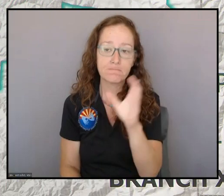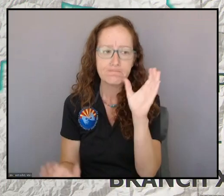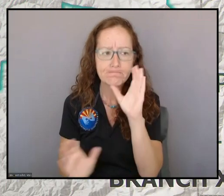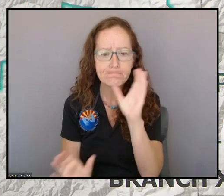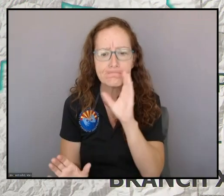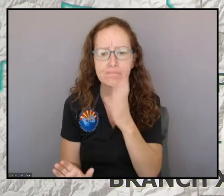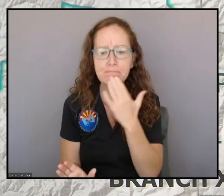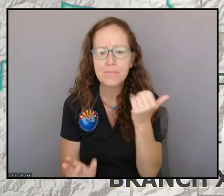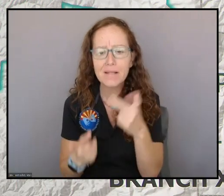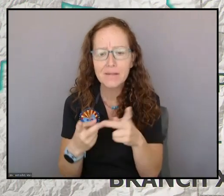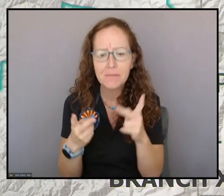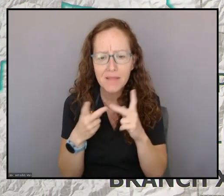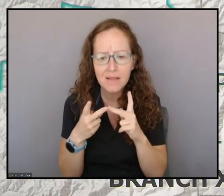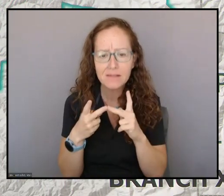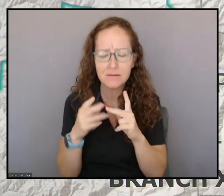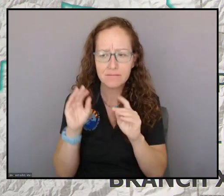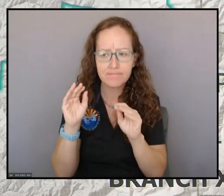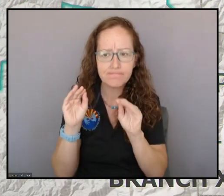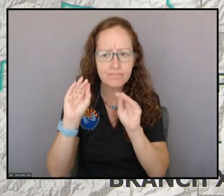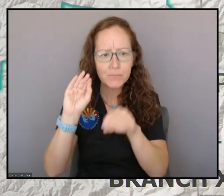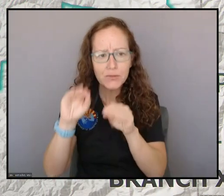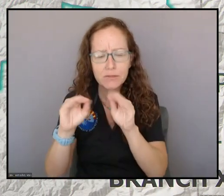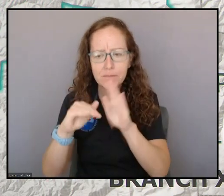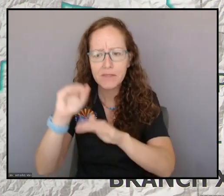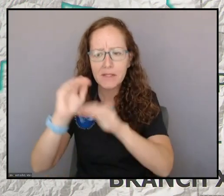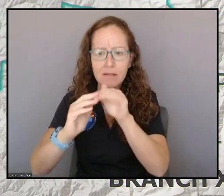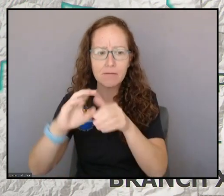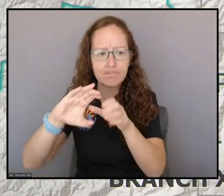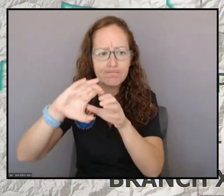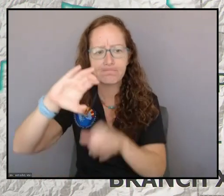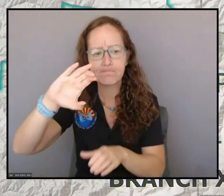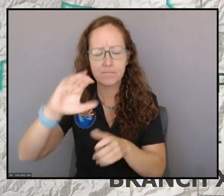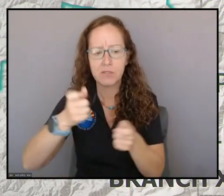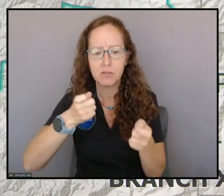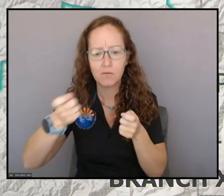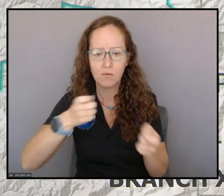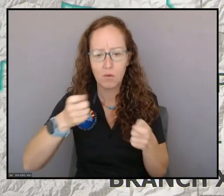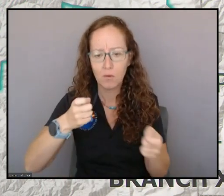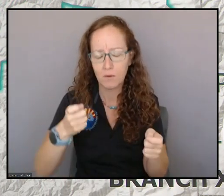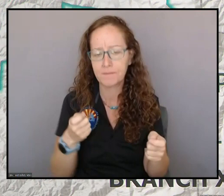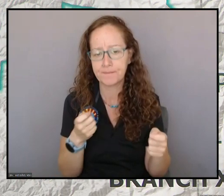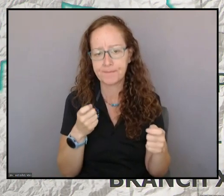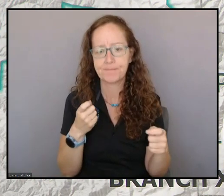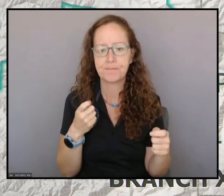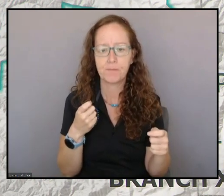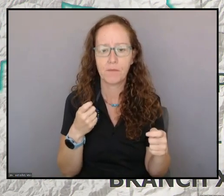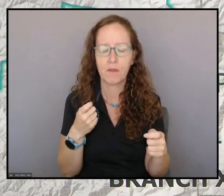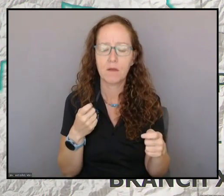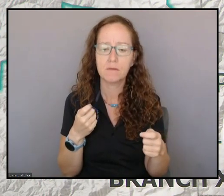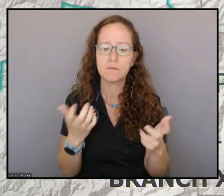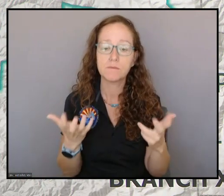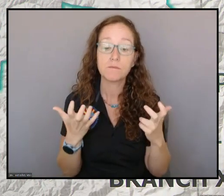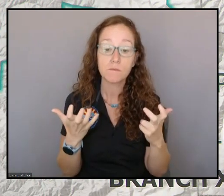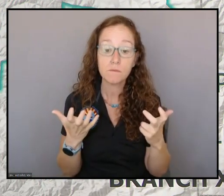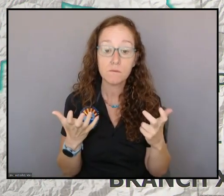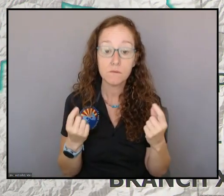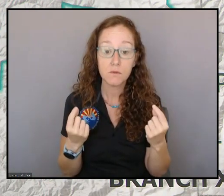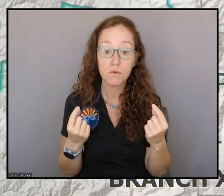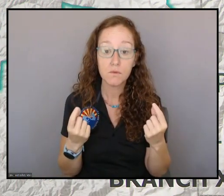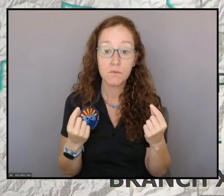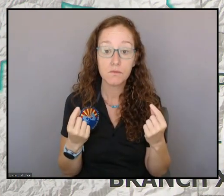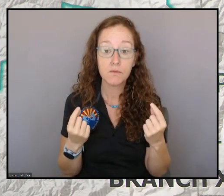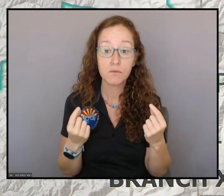place those control lines where we reduce the--